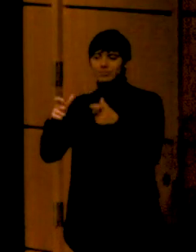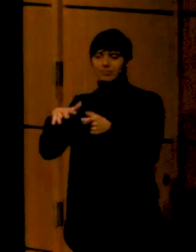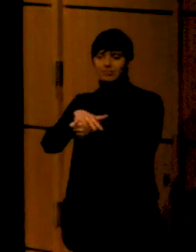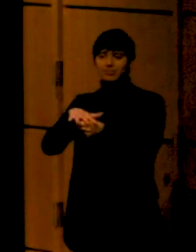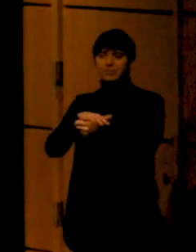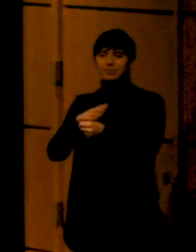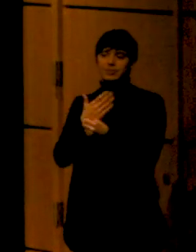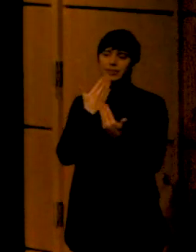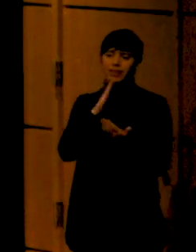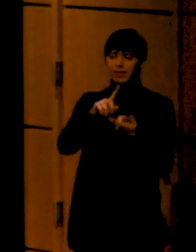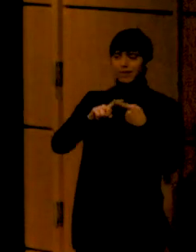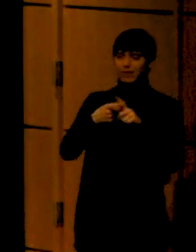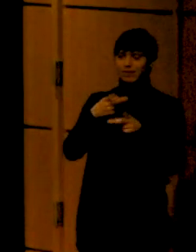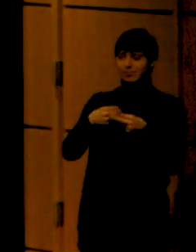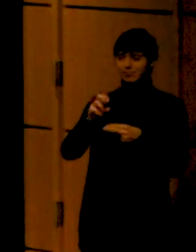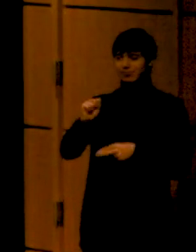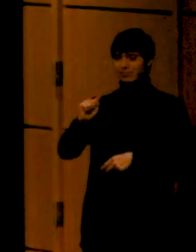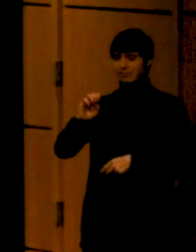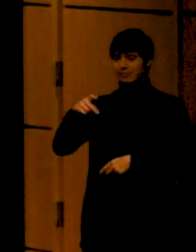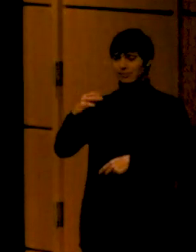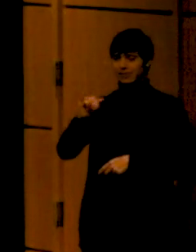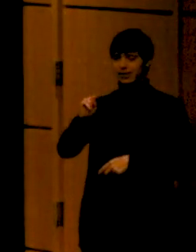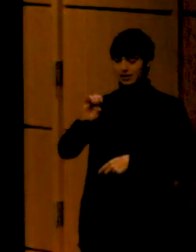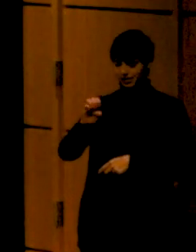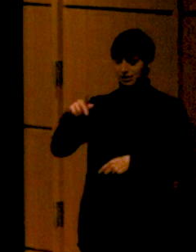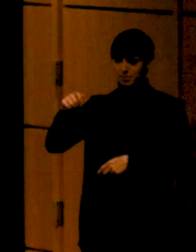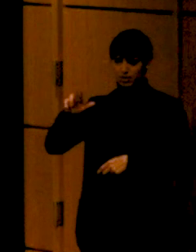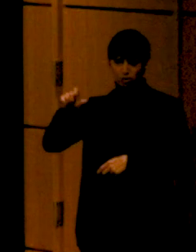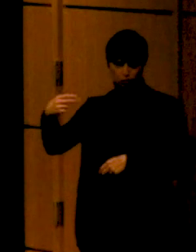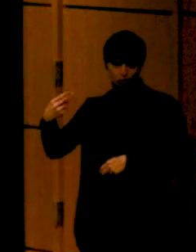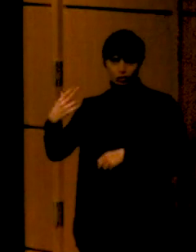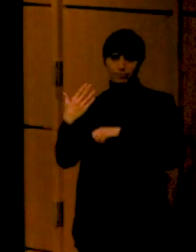she introduced us and I went to see a very different kind of work but this drew me across